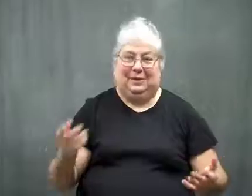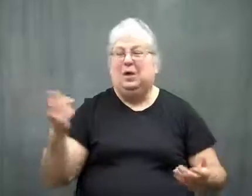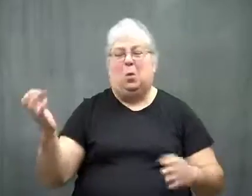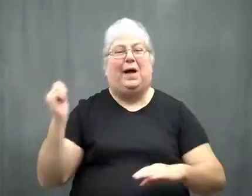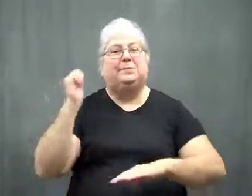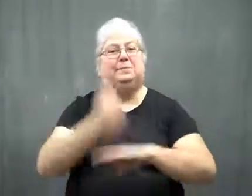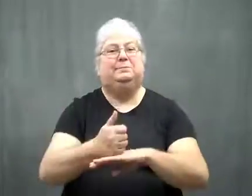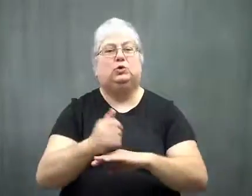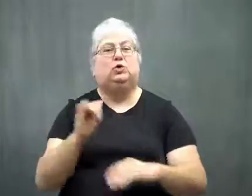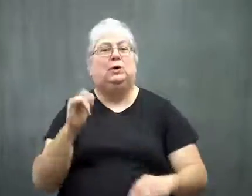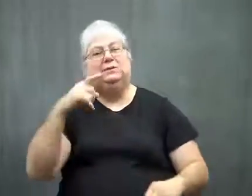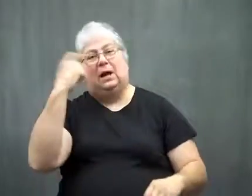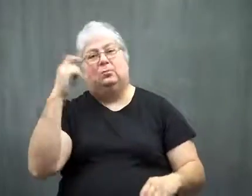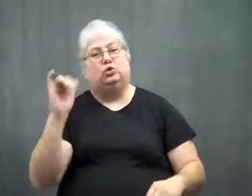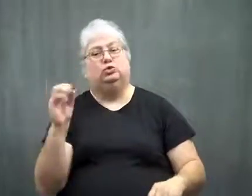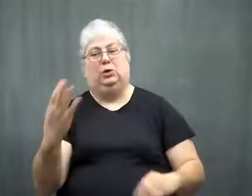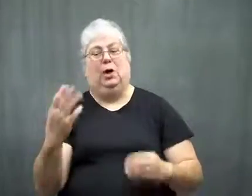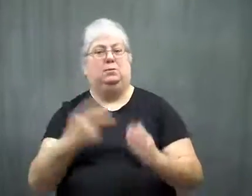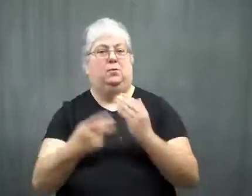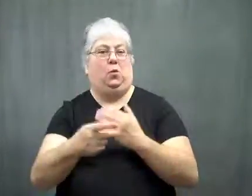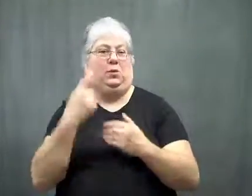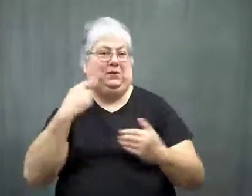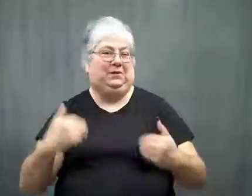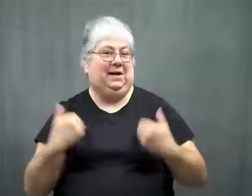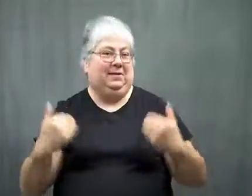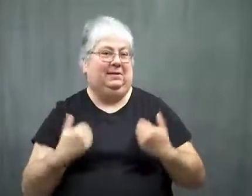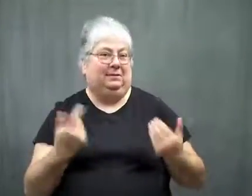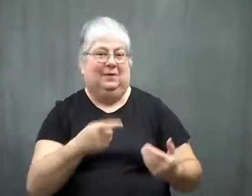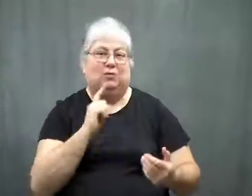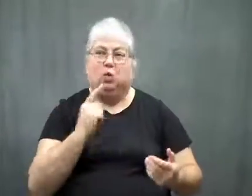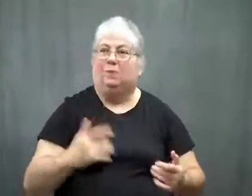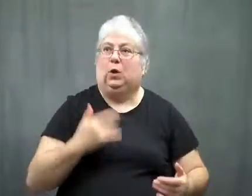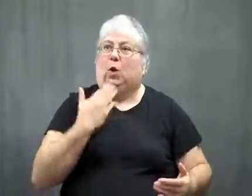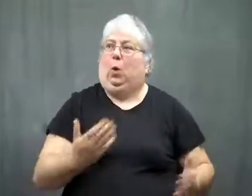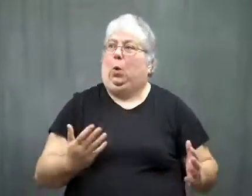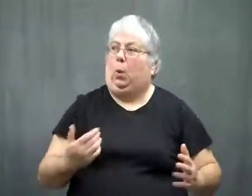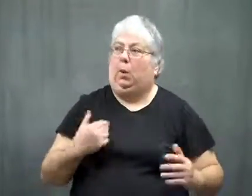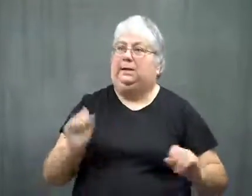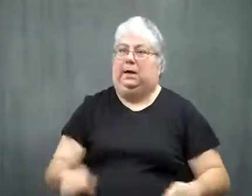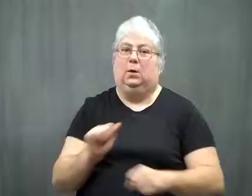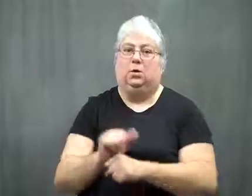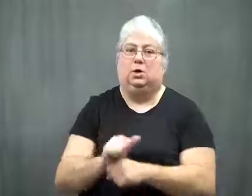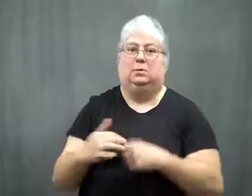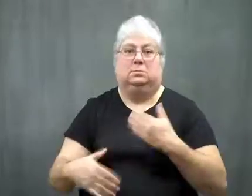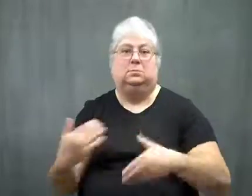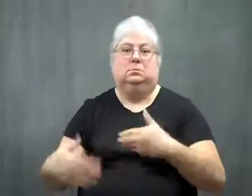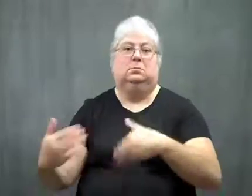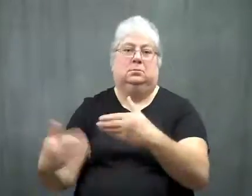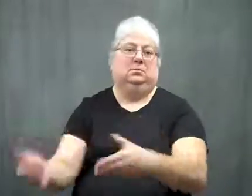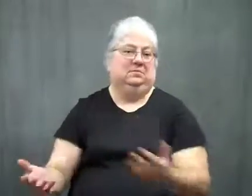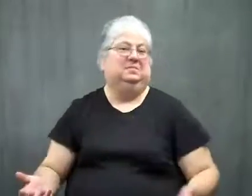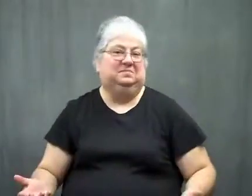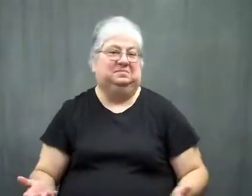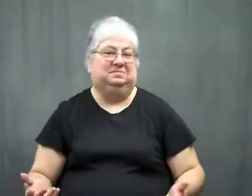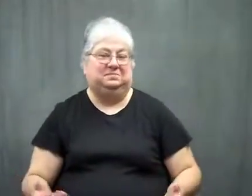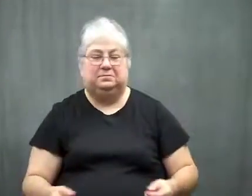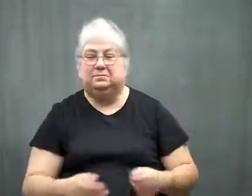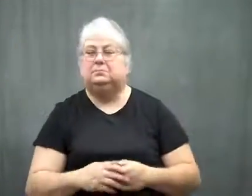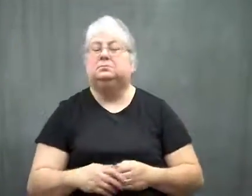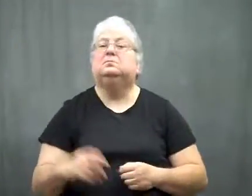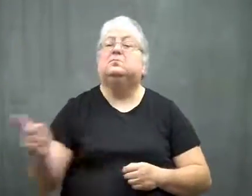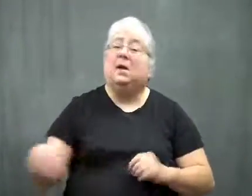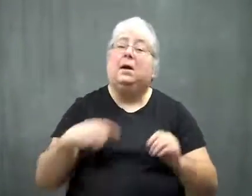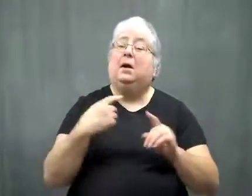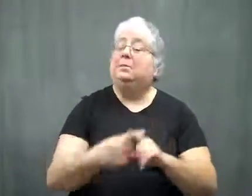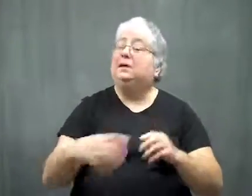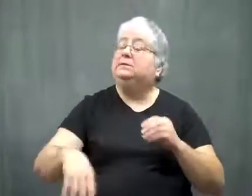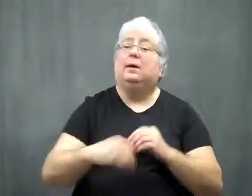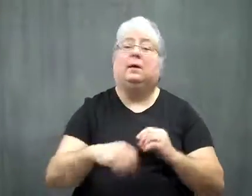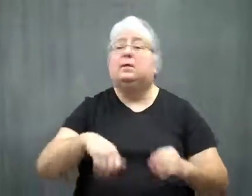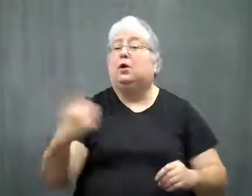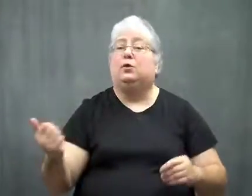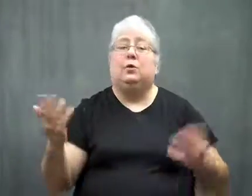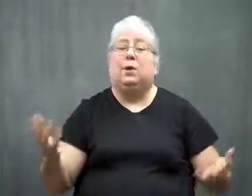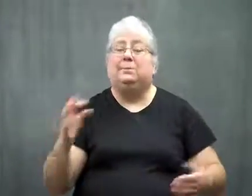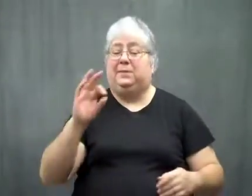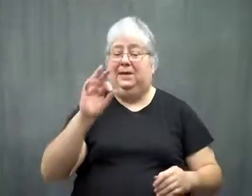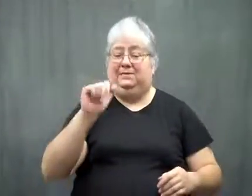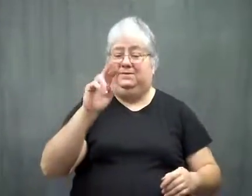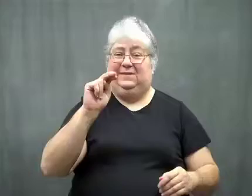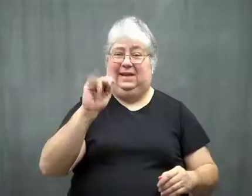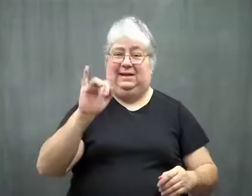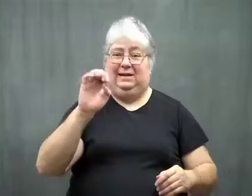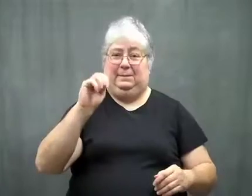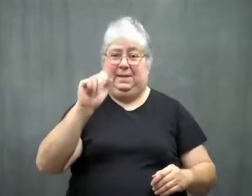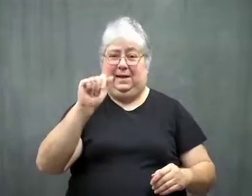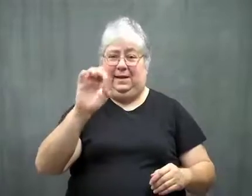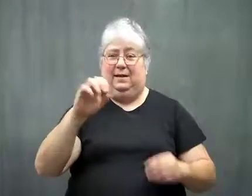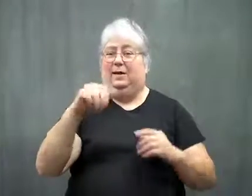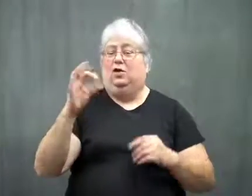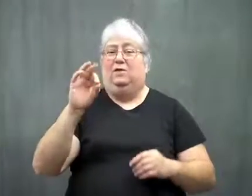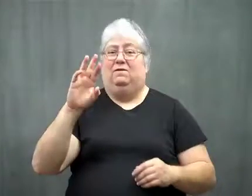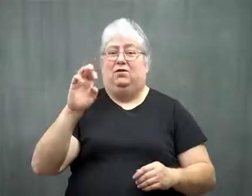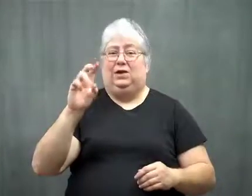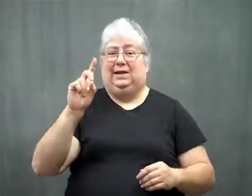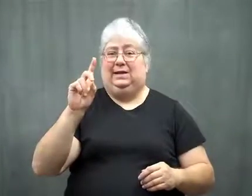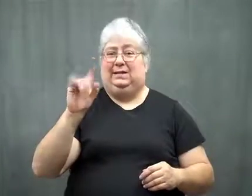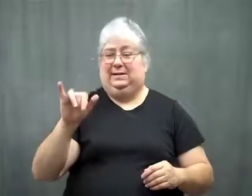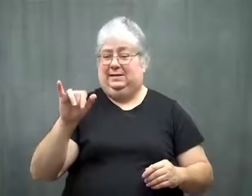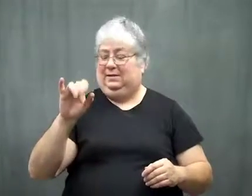He would like to set up a summer jobs program to build up self esteem and get them working.